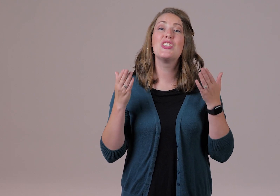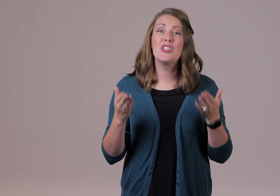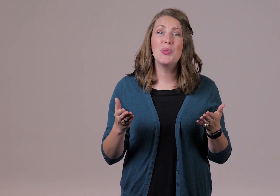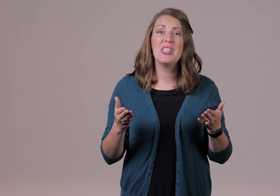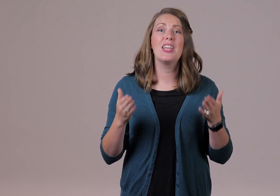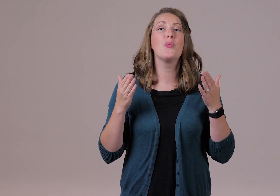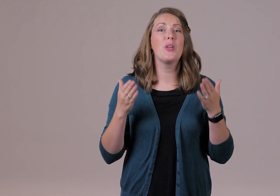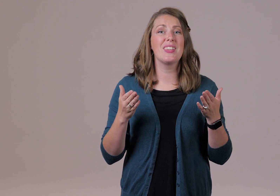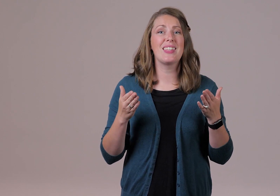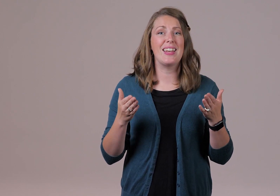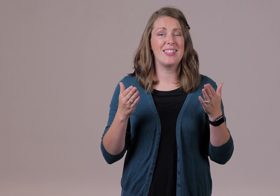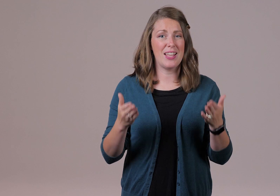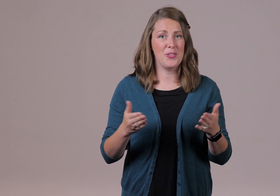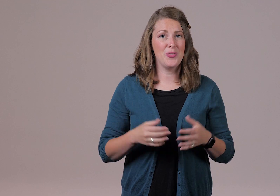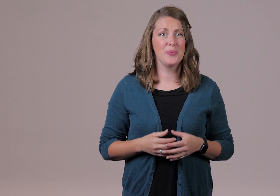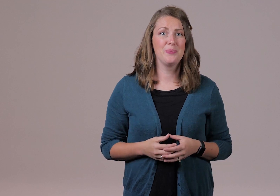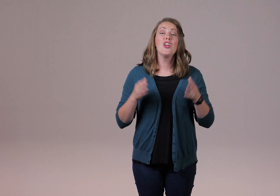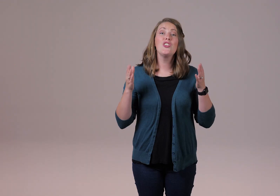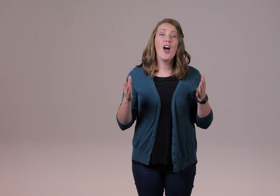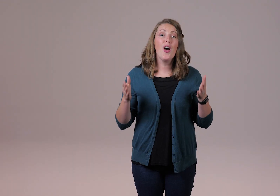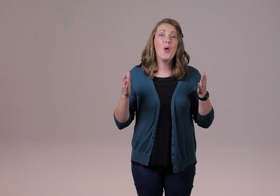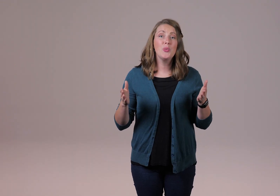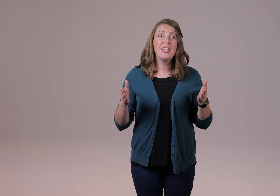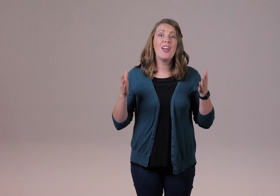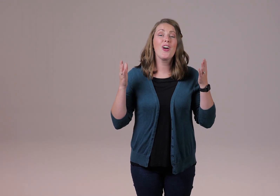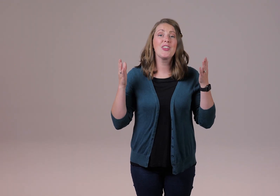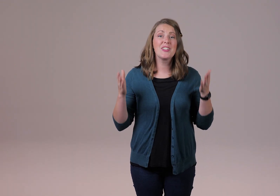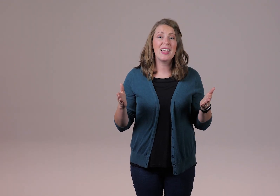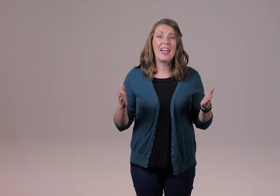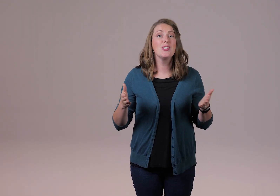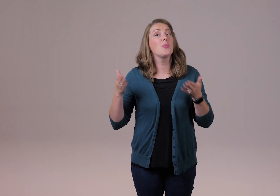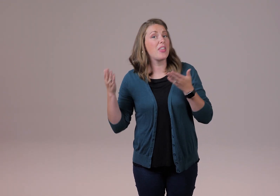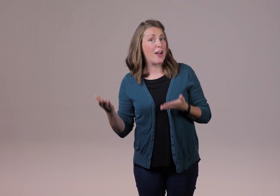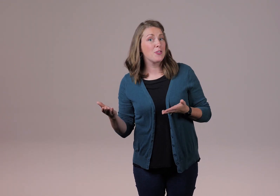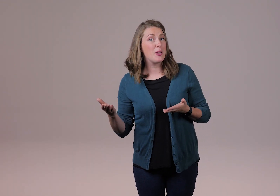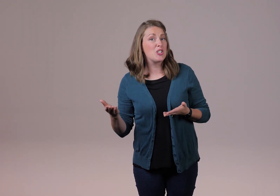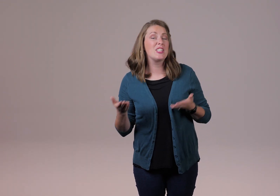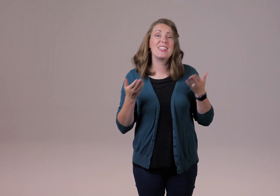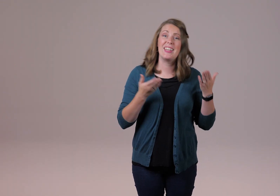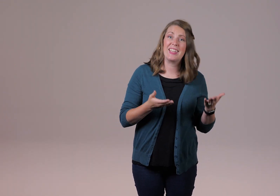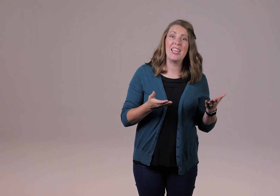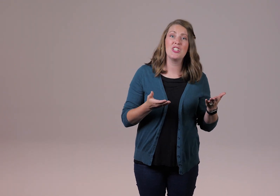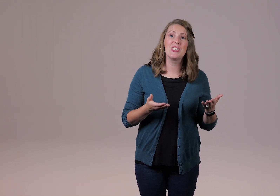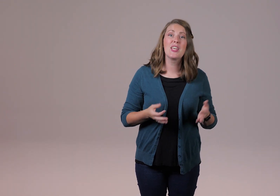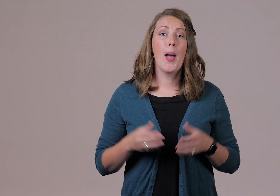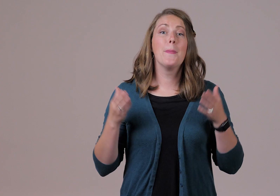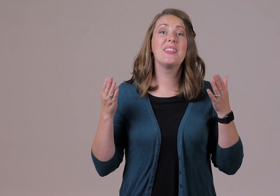associated with the sign itself. Not only are there signs with affirmations and negations but there